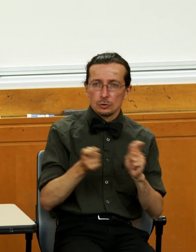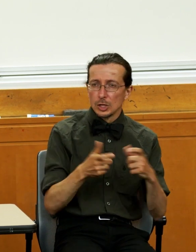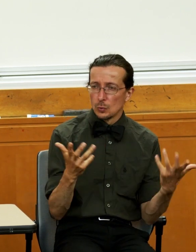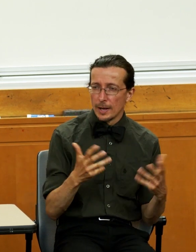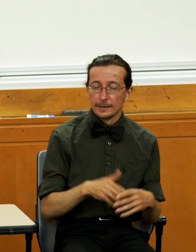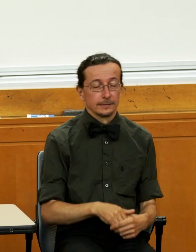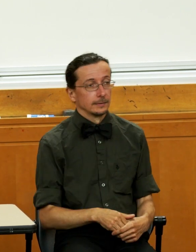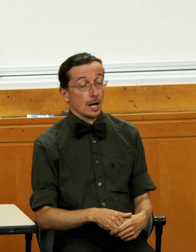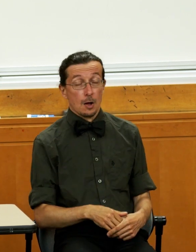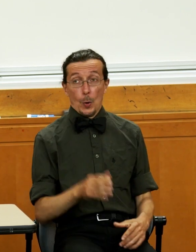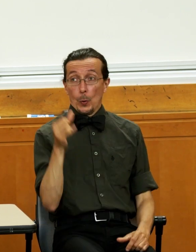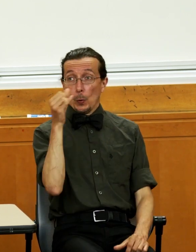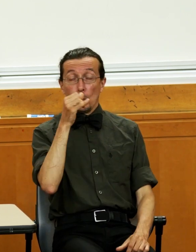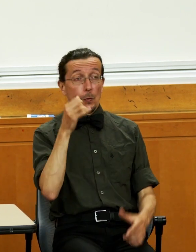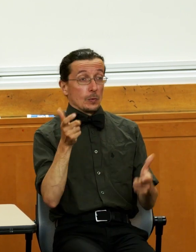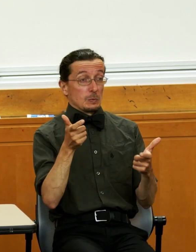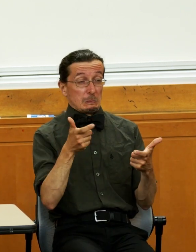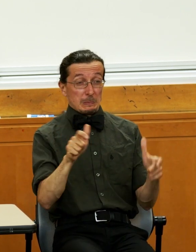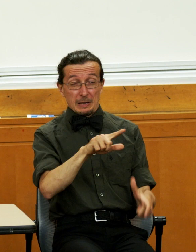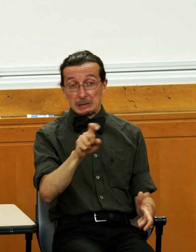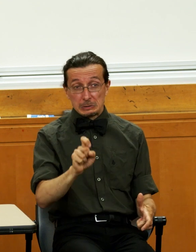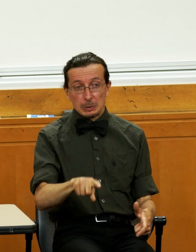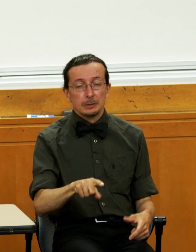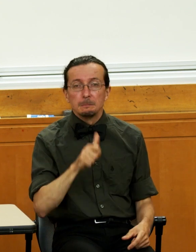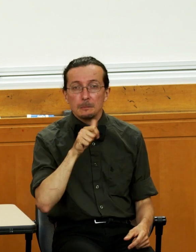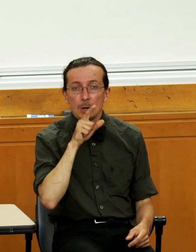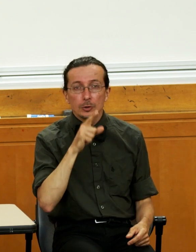That's a huge question. I mean, I don't know that there's a specific thing about the law that I